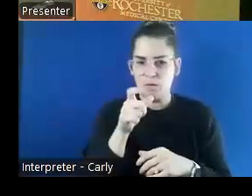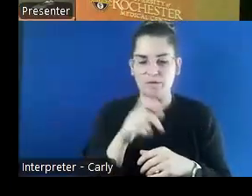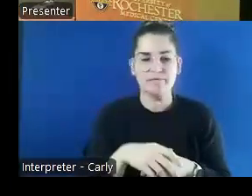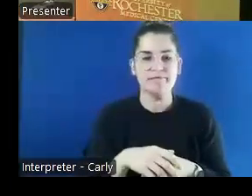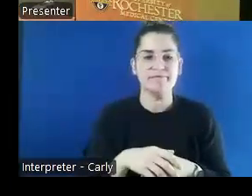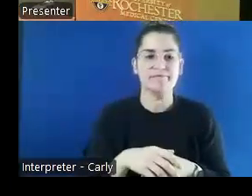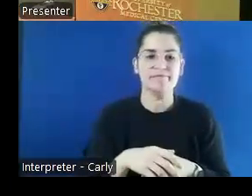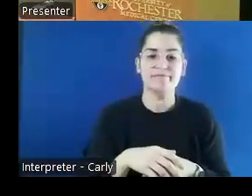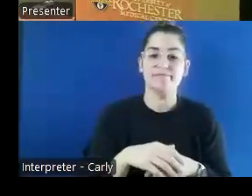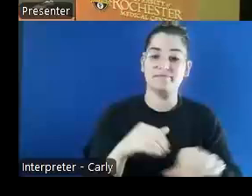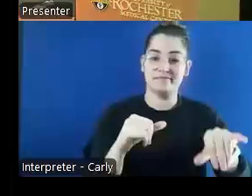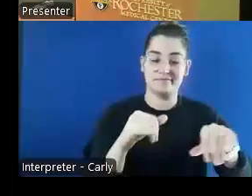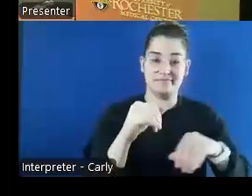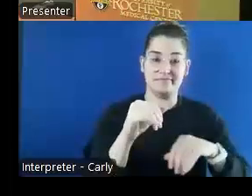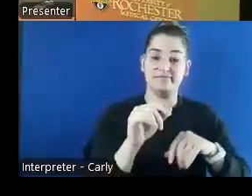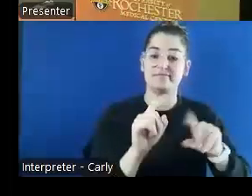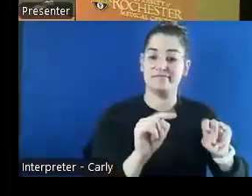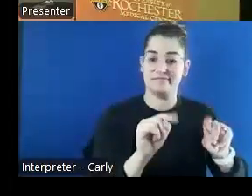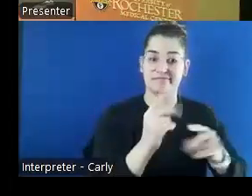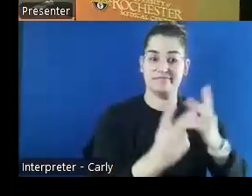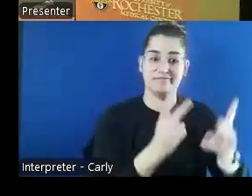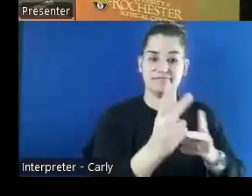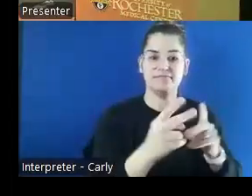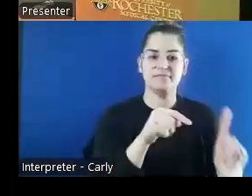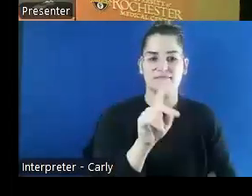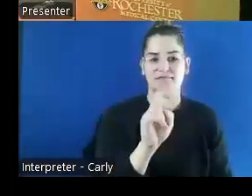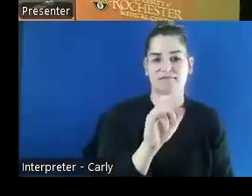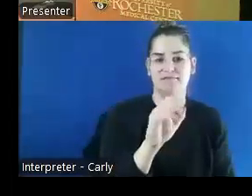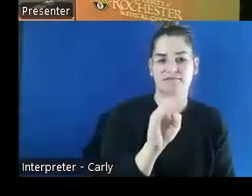Brazil who's our medical director for the myth's primary care practice on the inpatient side I'm